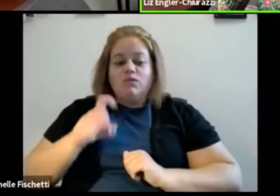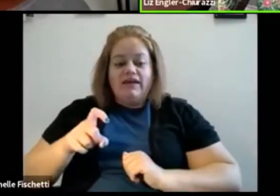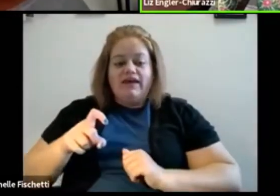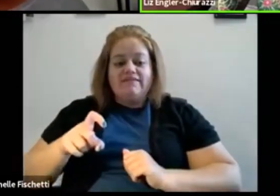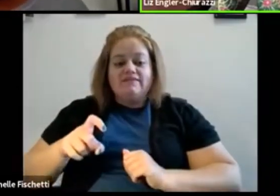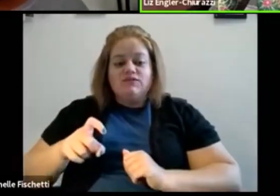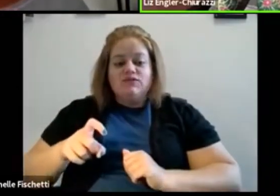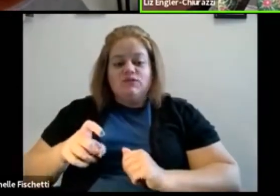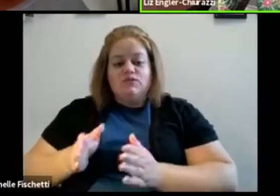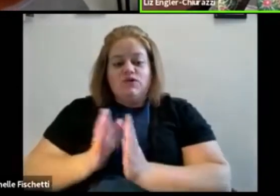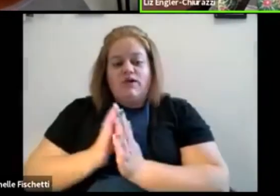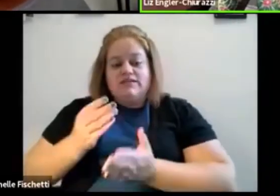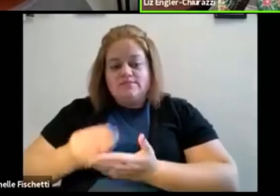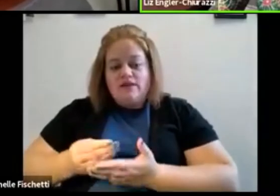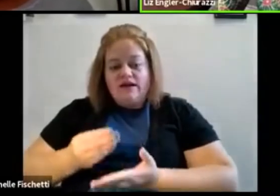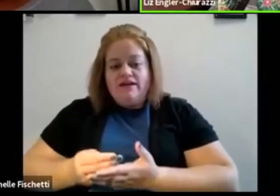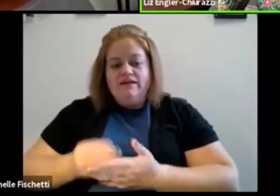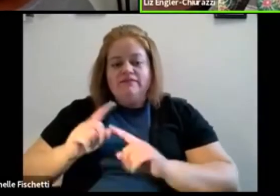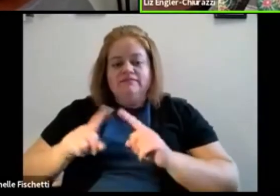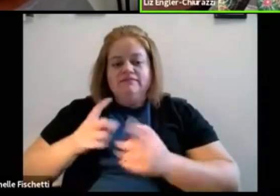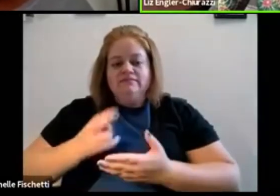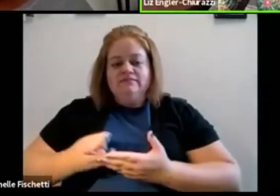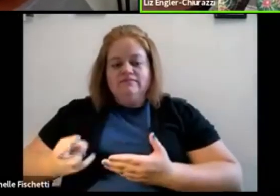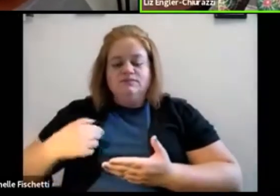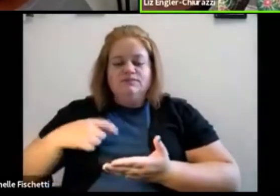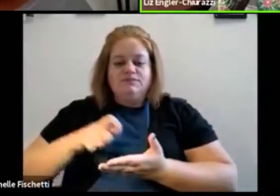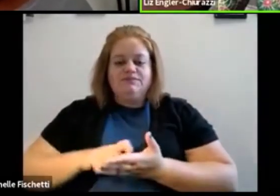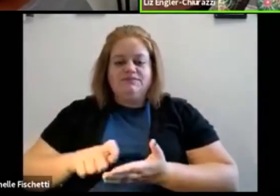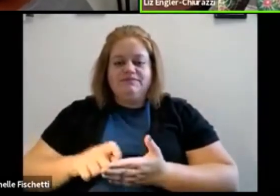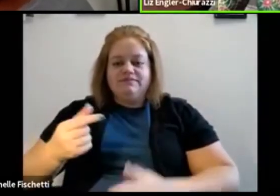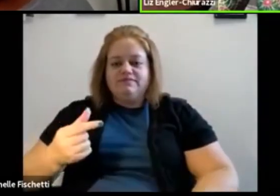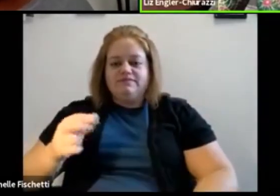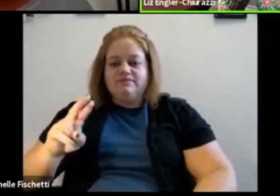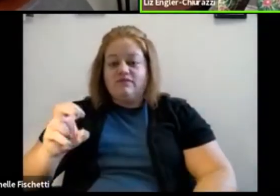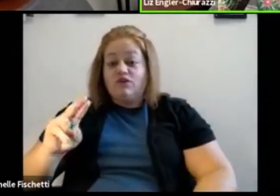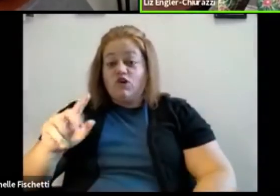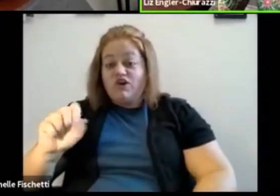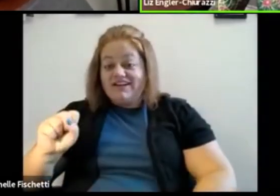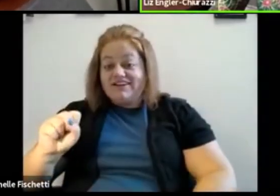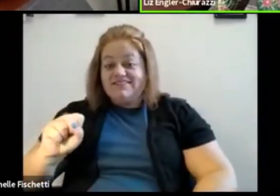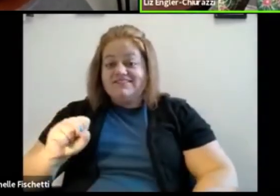necessary so I write a lot of grants these days and I read a lot of papers. I